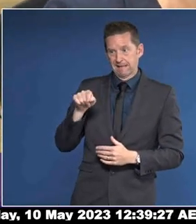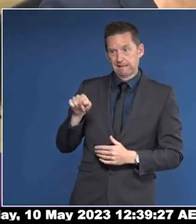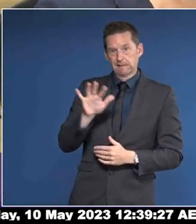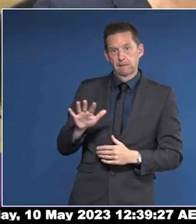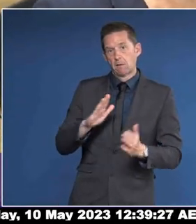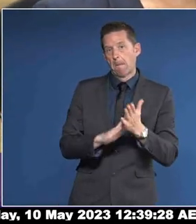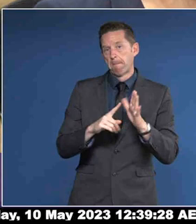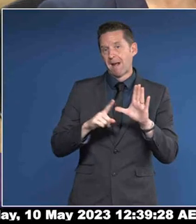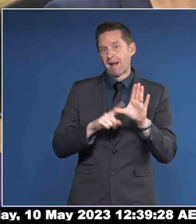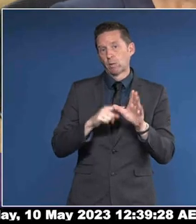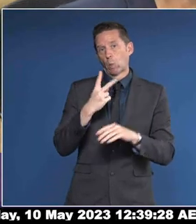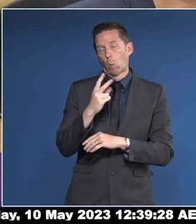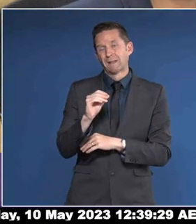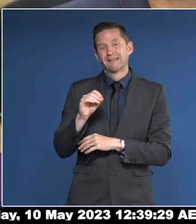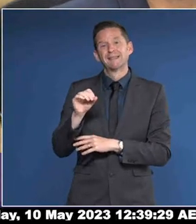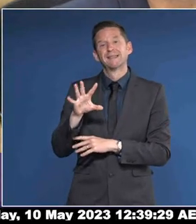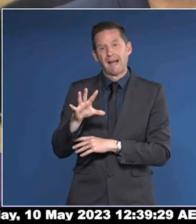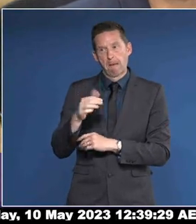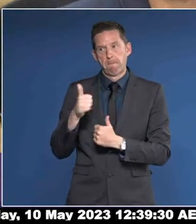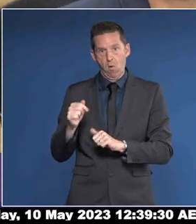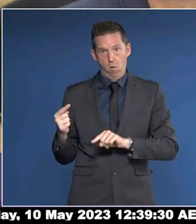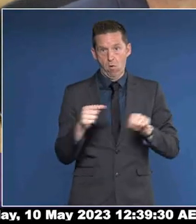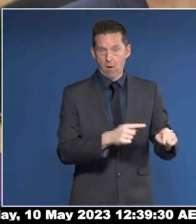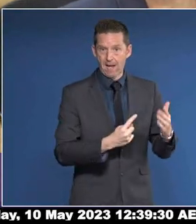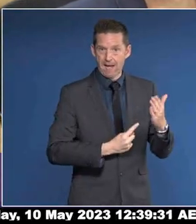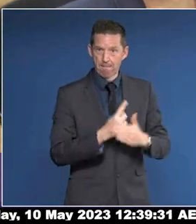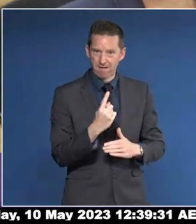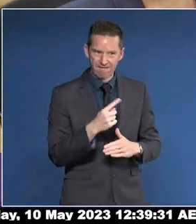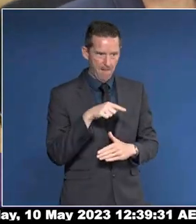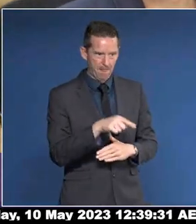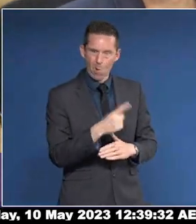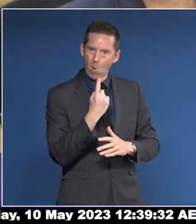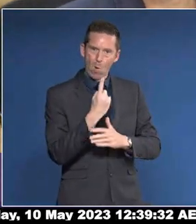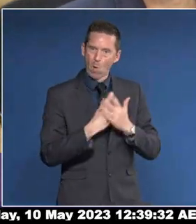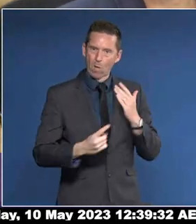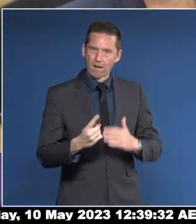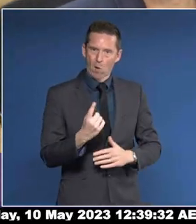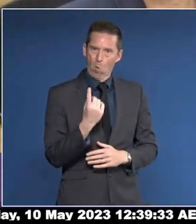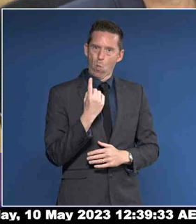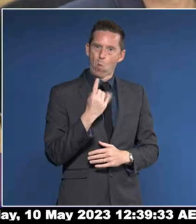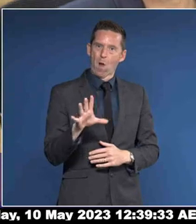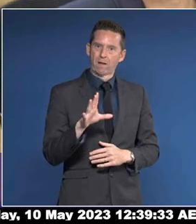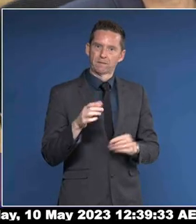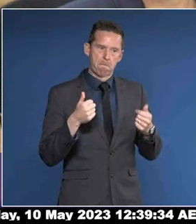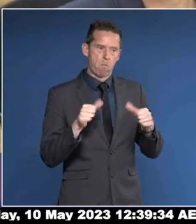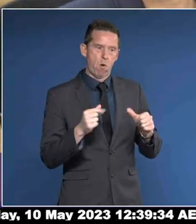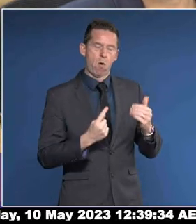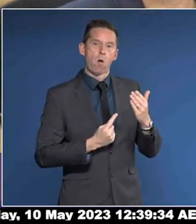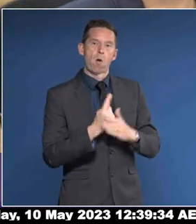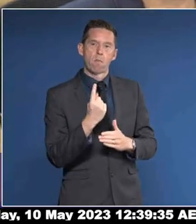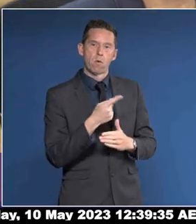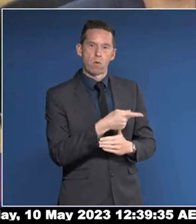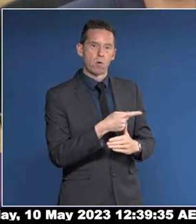that this was the only time that both Jonathon and Kaleb were removed from their